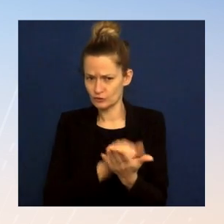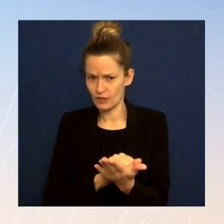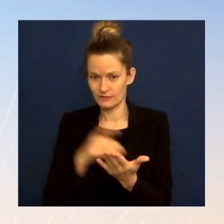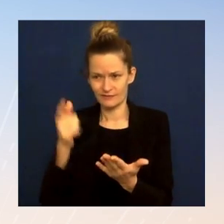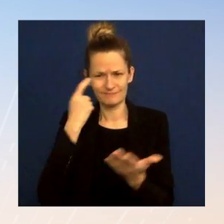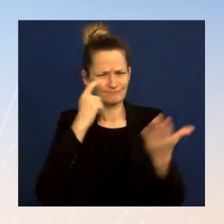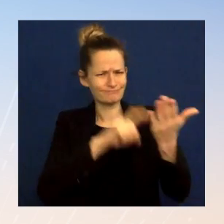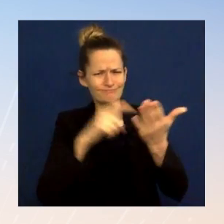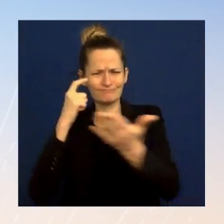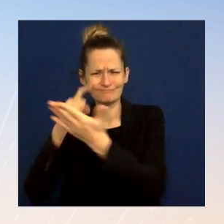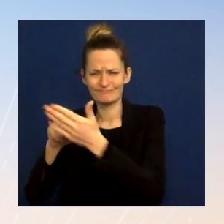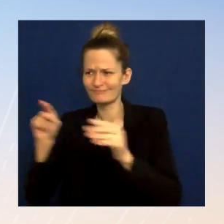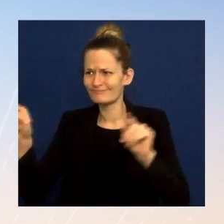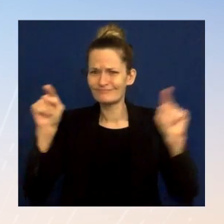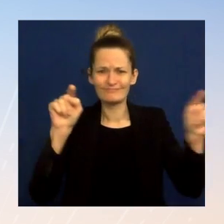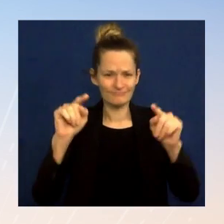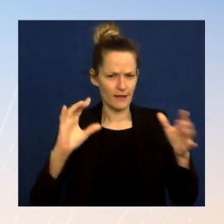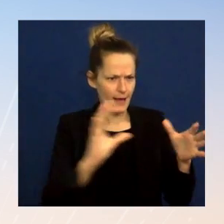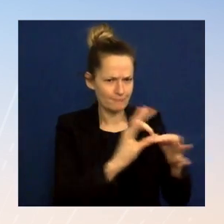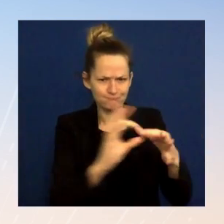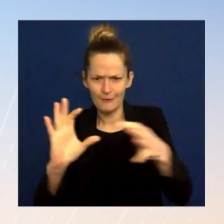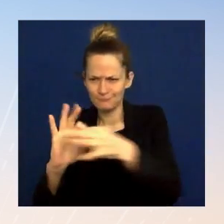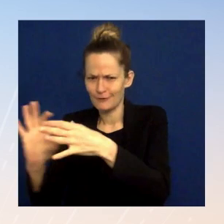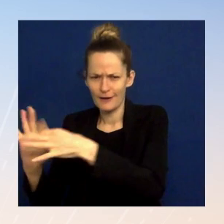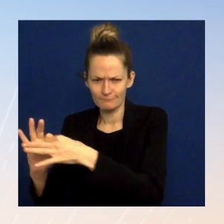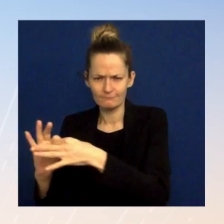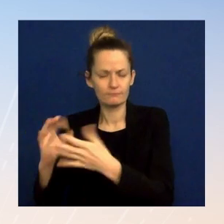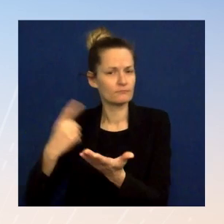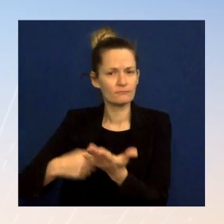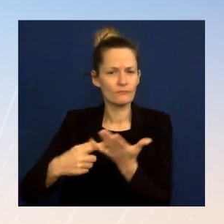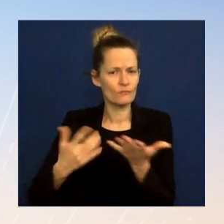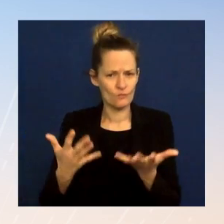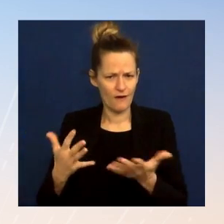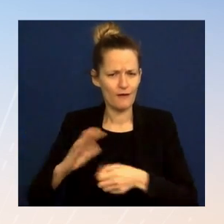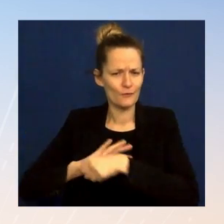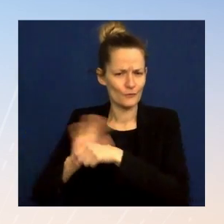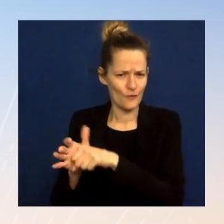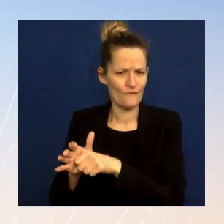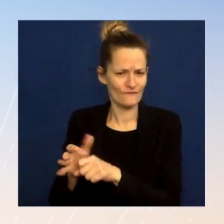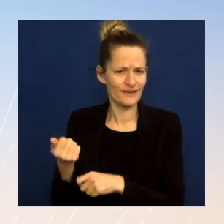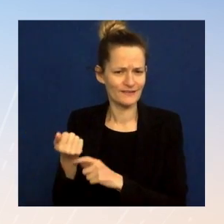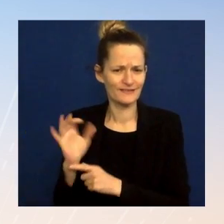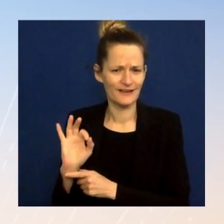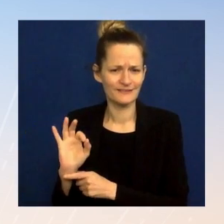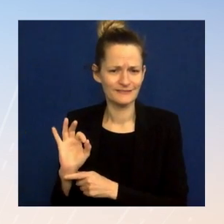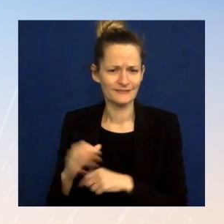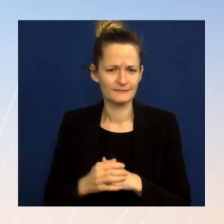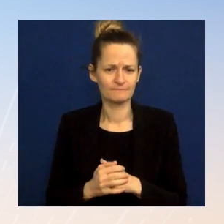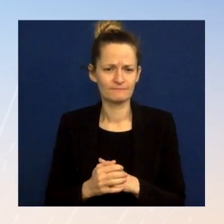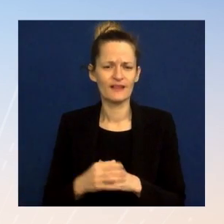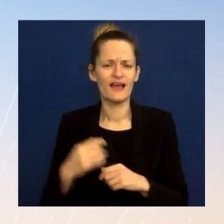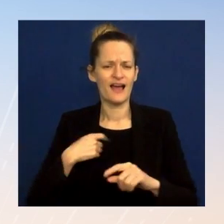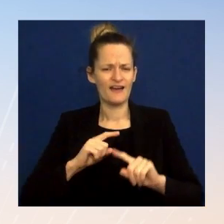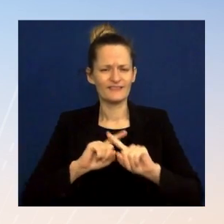We've seen the U.S. and EU launch a global methane pledge and other key climate initiatives. The U.S. and EU have launched a Trade and Technology Council